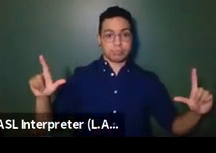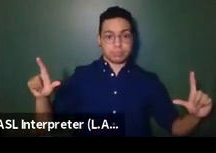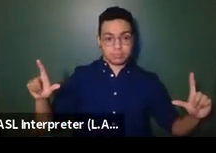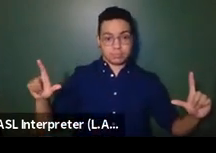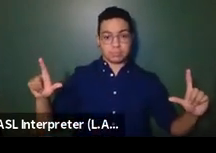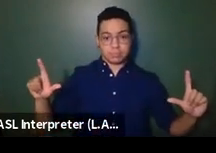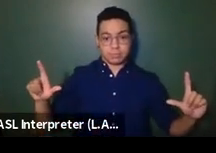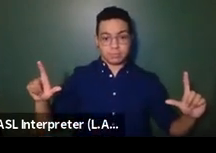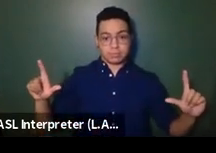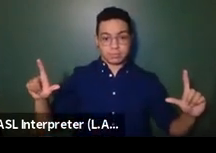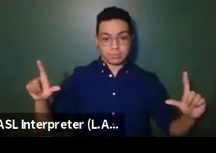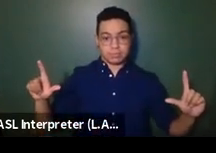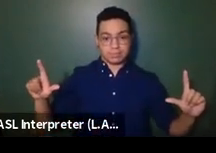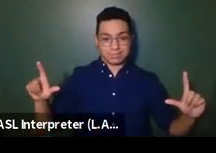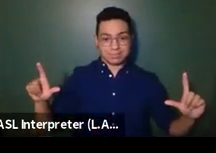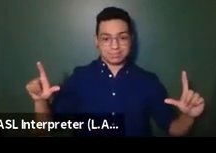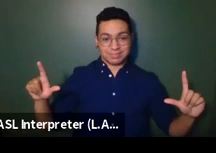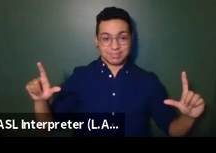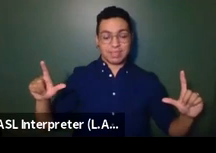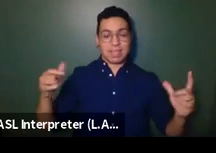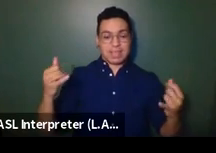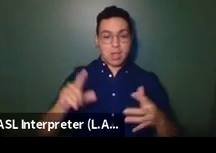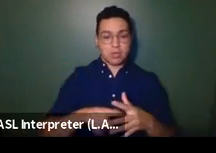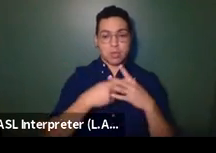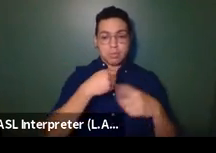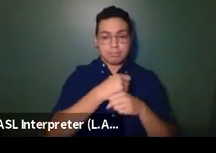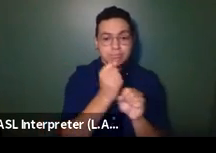ESD 189 - Amy Colburn: And here's where I'm creating all of my content. This is where kids are doing their work.